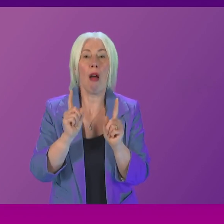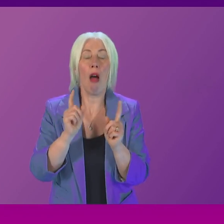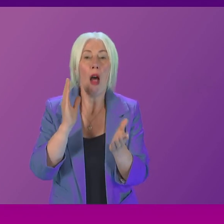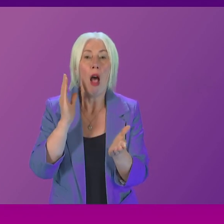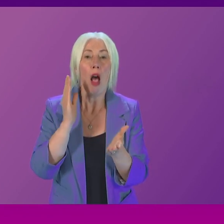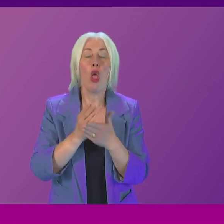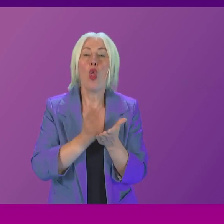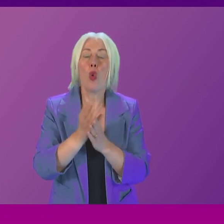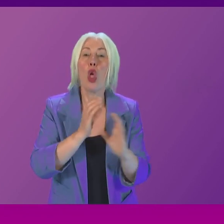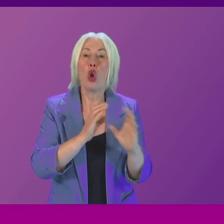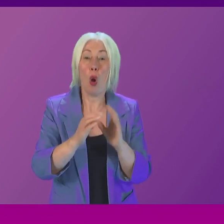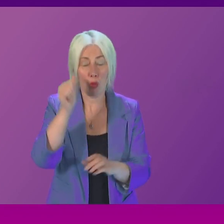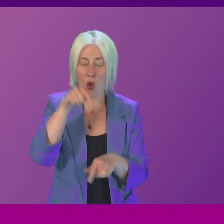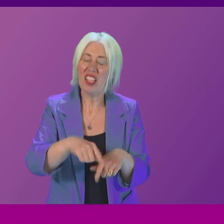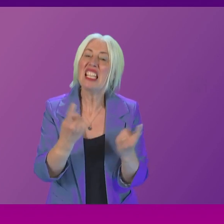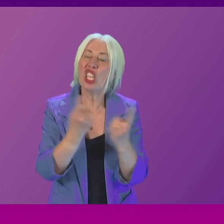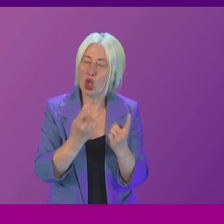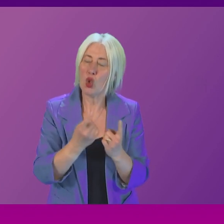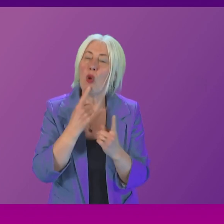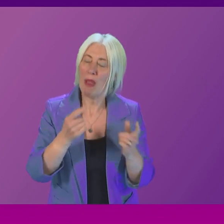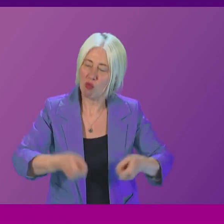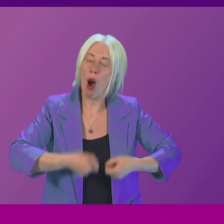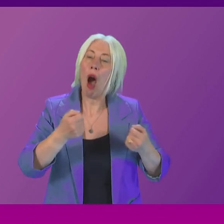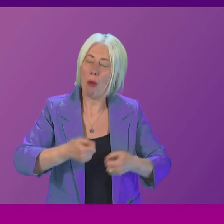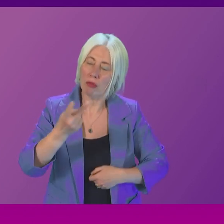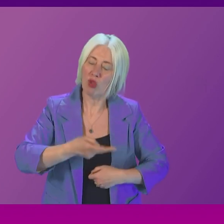because we know that that is an issue that has been raised time and time again by our